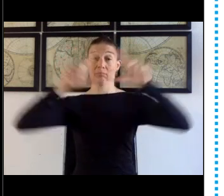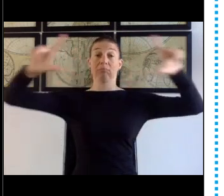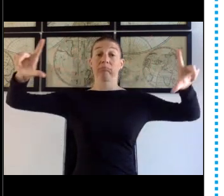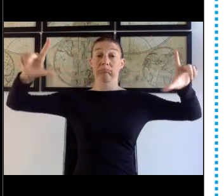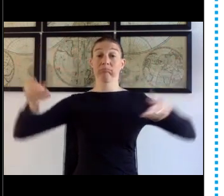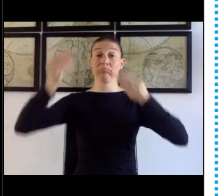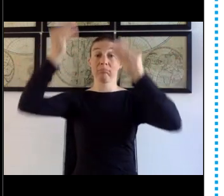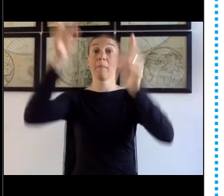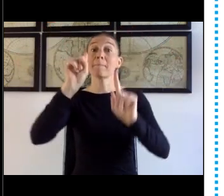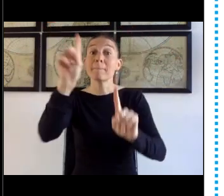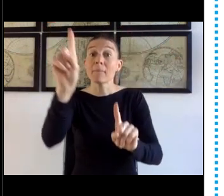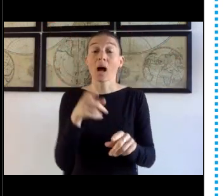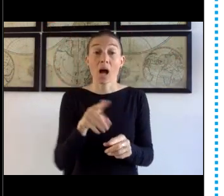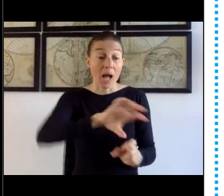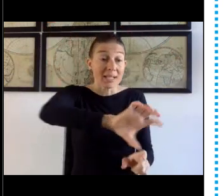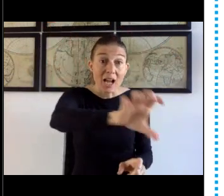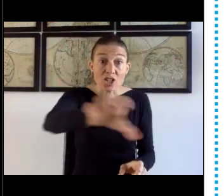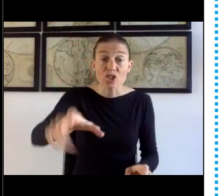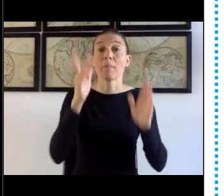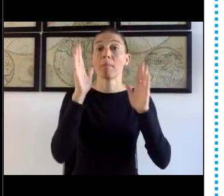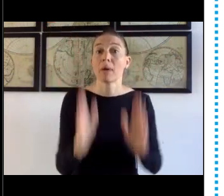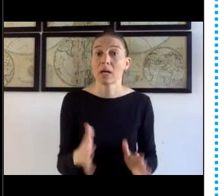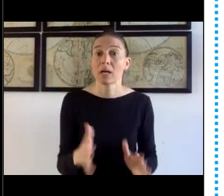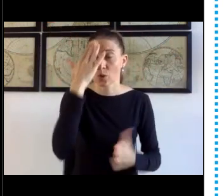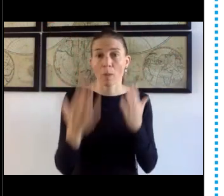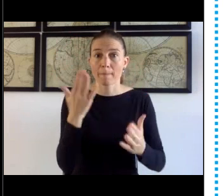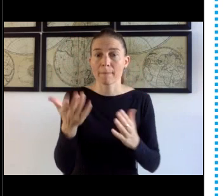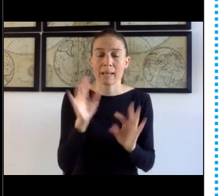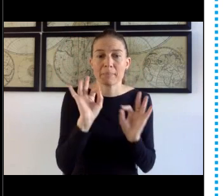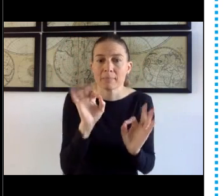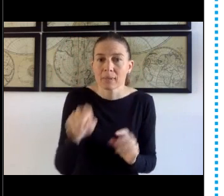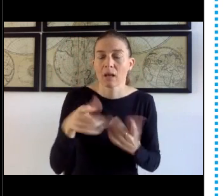So if you know there are problems at Copenhagen airport with assistance